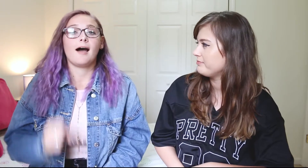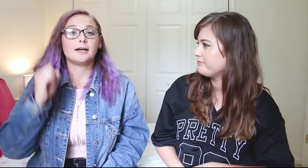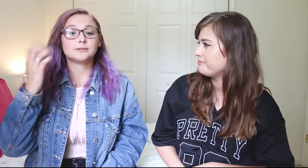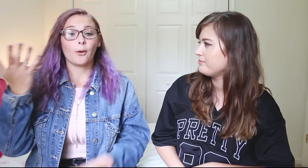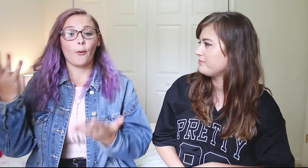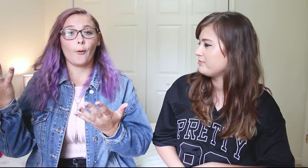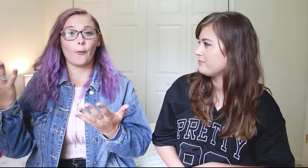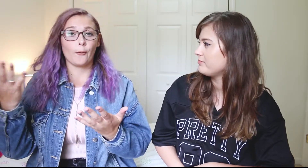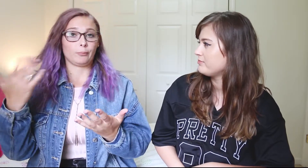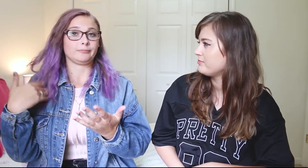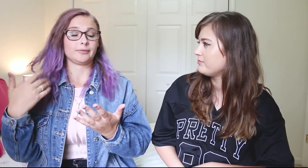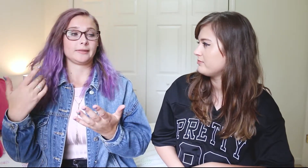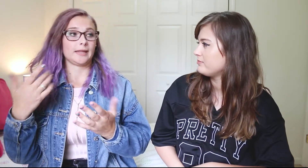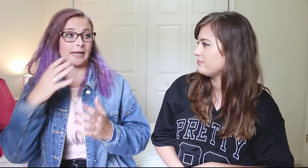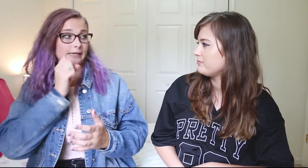So, I guess you want to start?